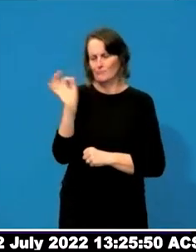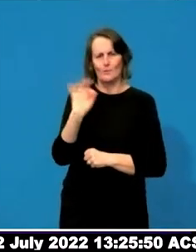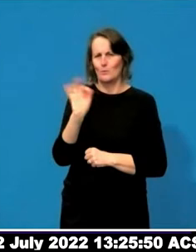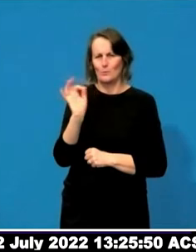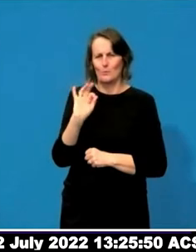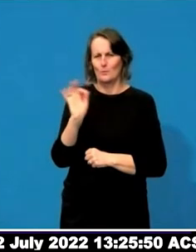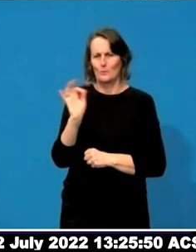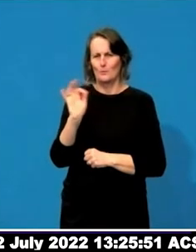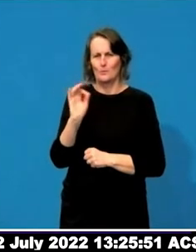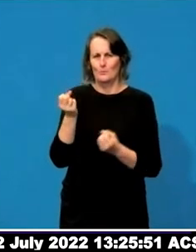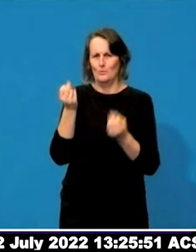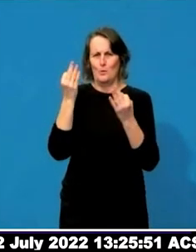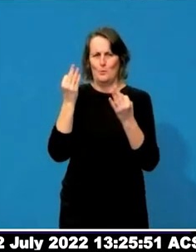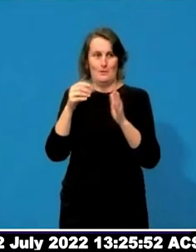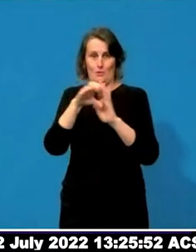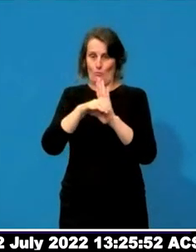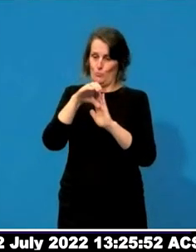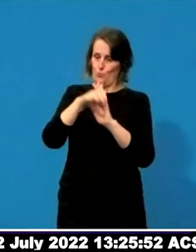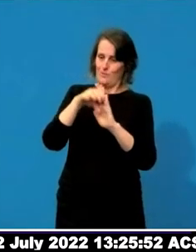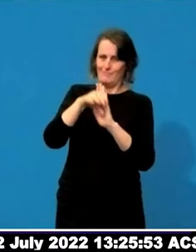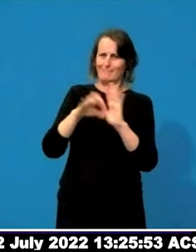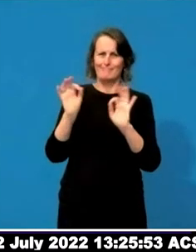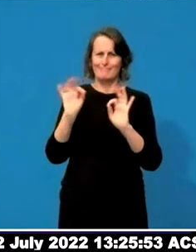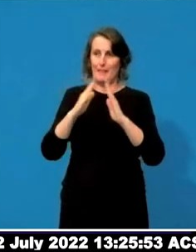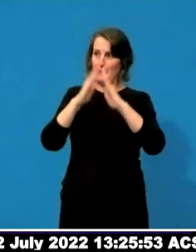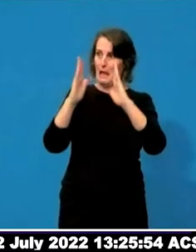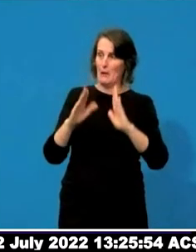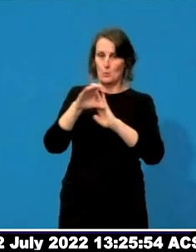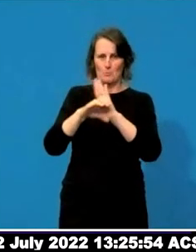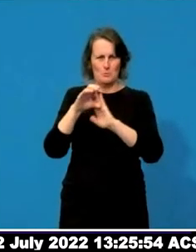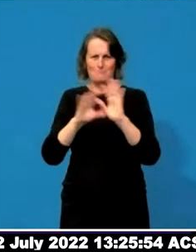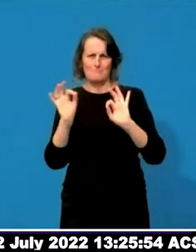Nobody use computers in their house or in - in the community.